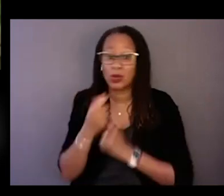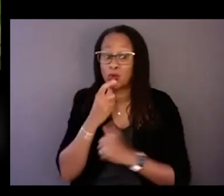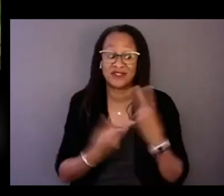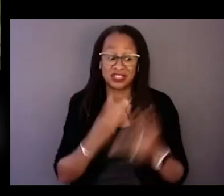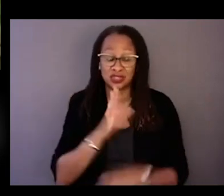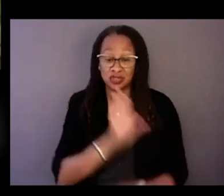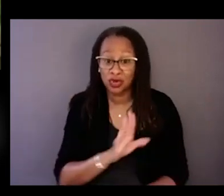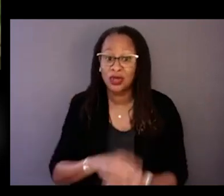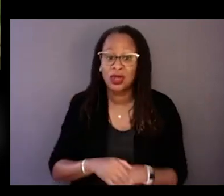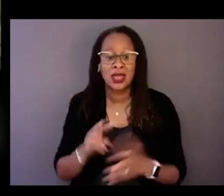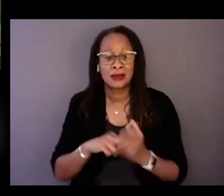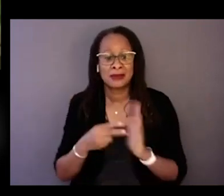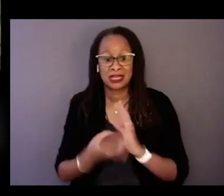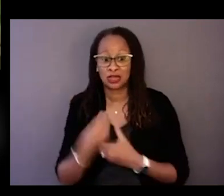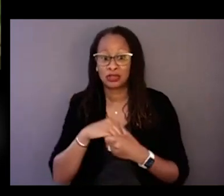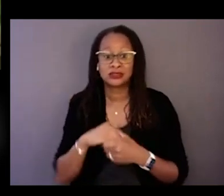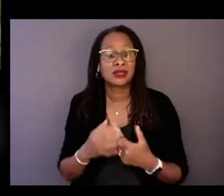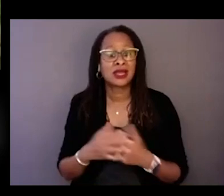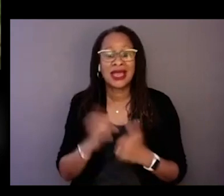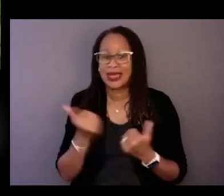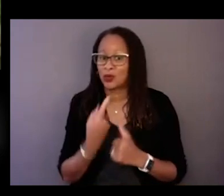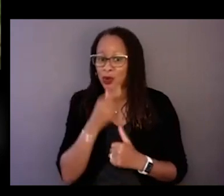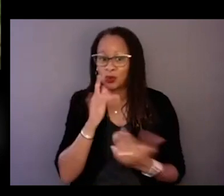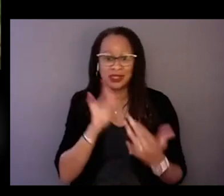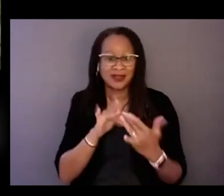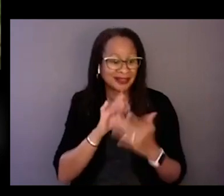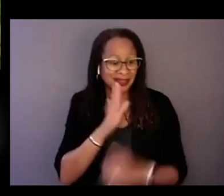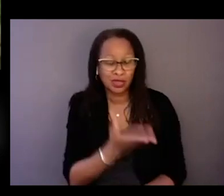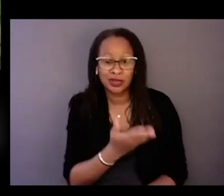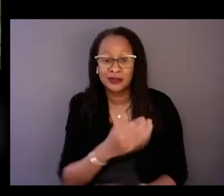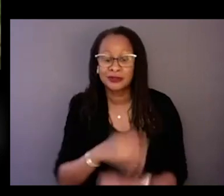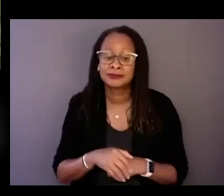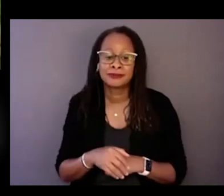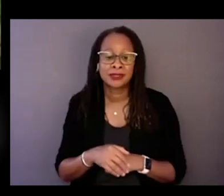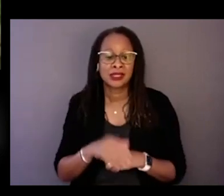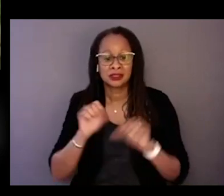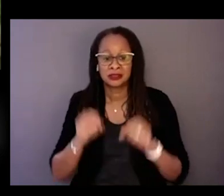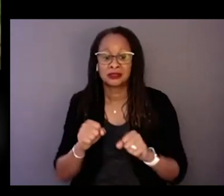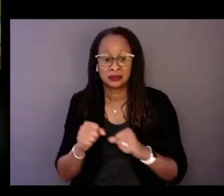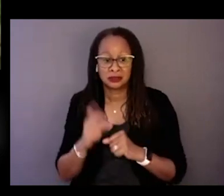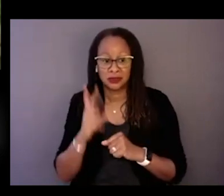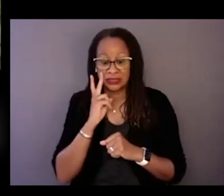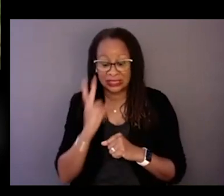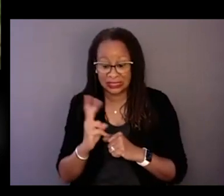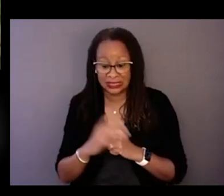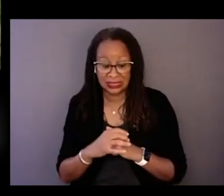Meaning also like anyone who comes in contact with her, we've seen documents that say that